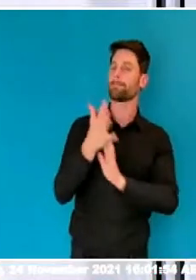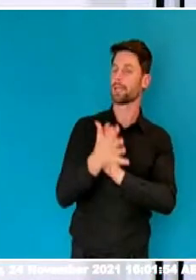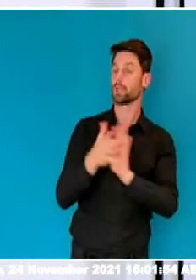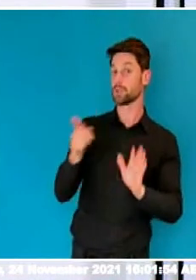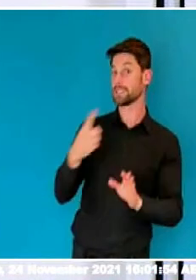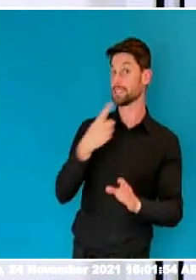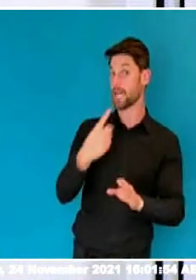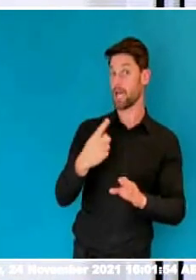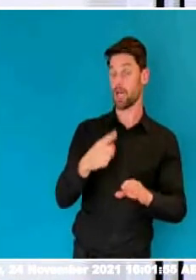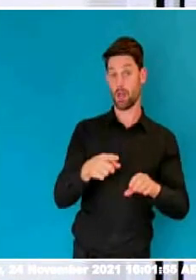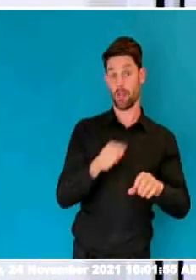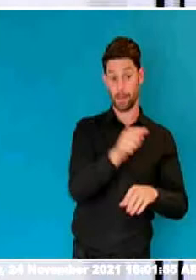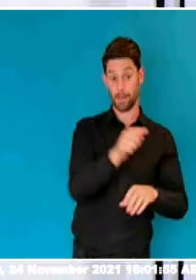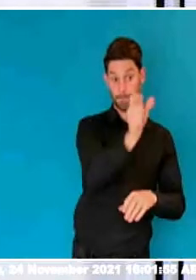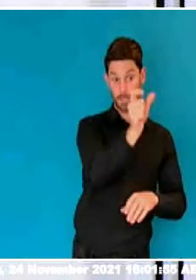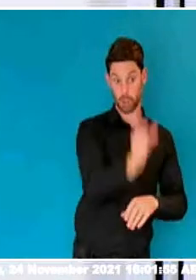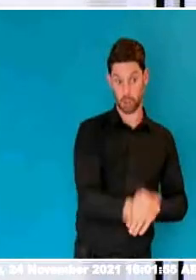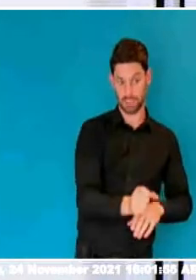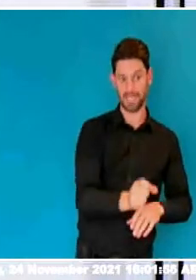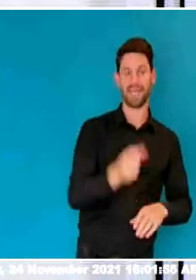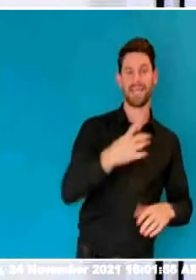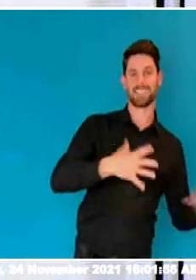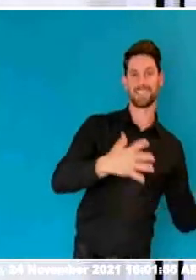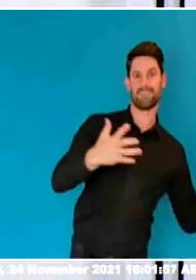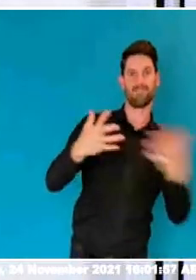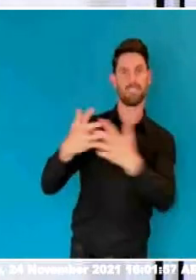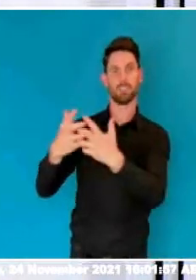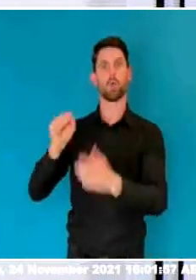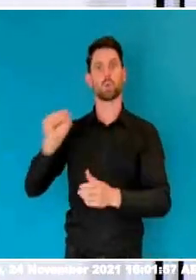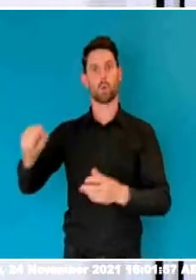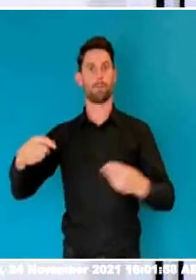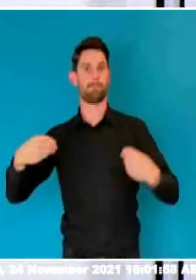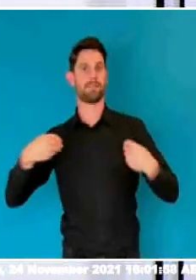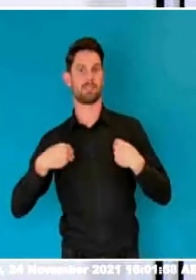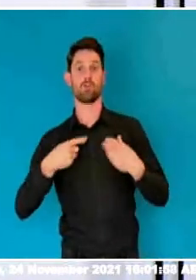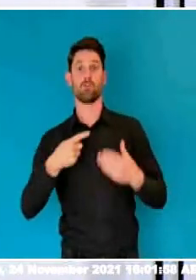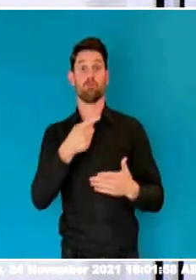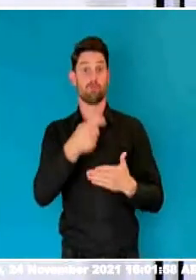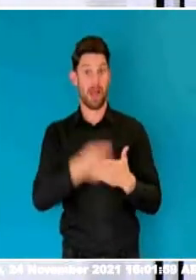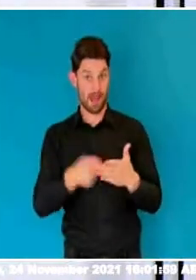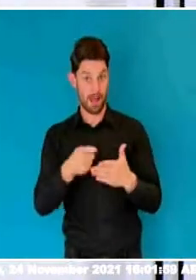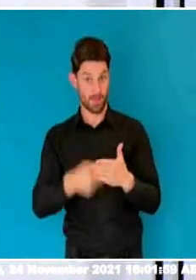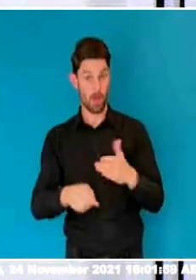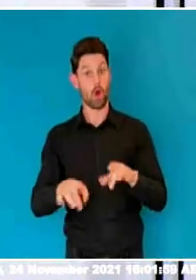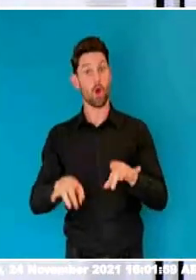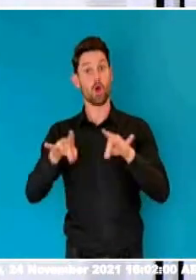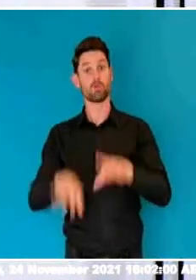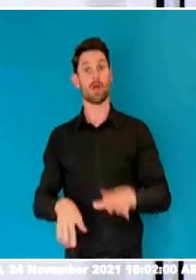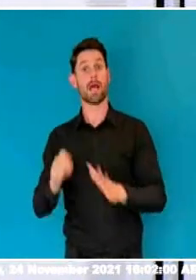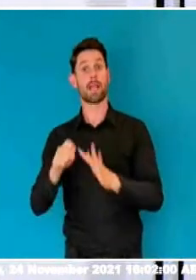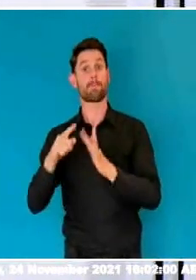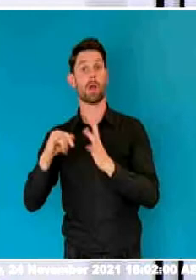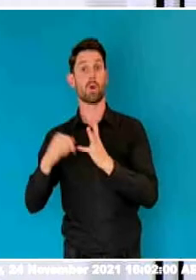into your framework rather than finding a way for Australia Post to safely accommodate